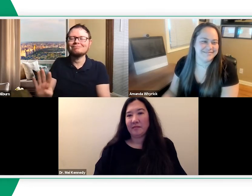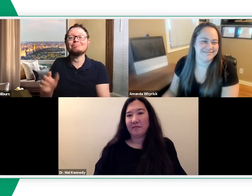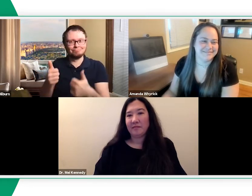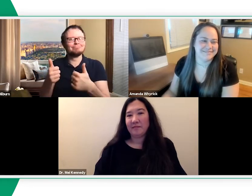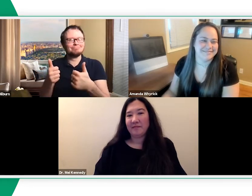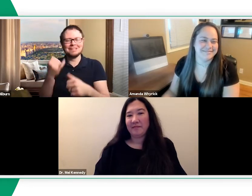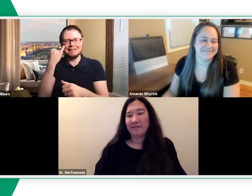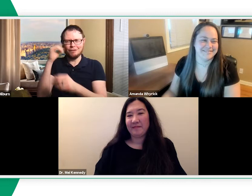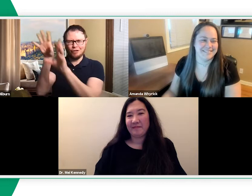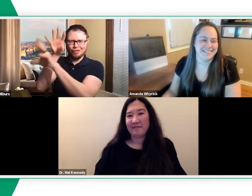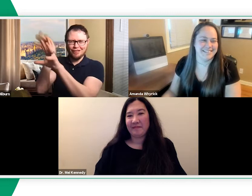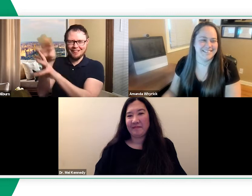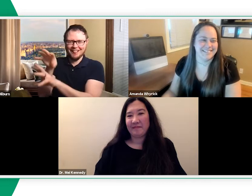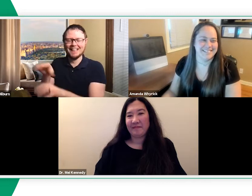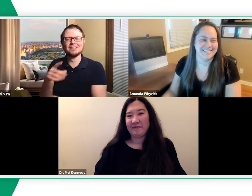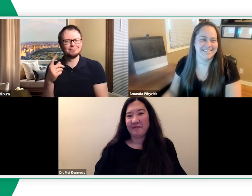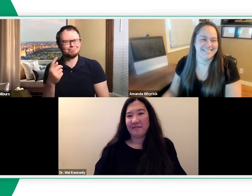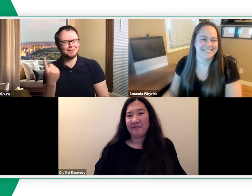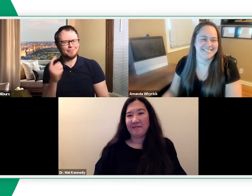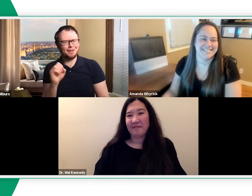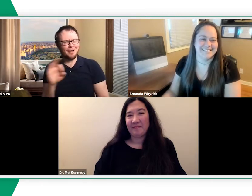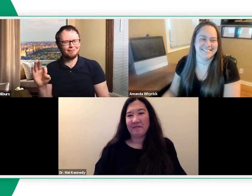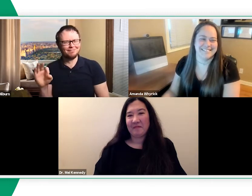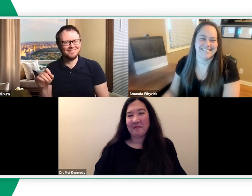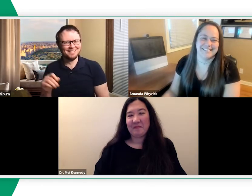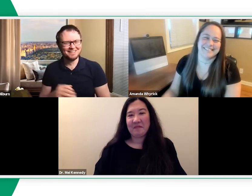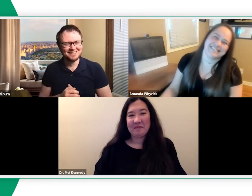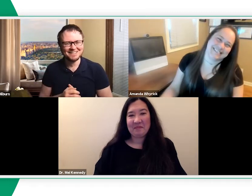and everything seems neatly organized, and the wires are smooth rather than a jumbled